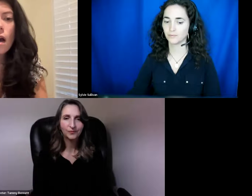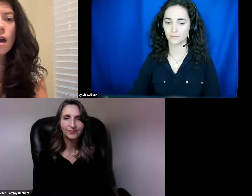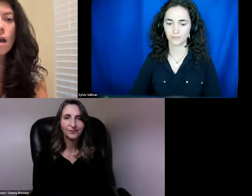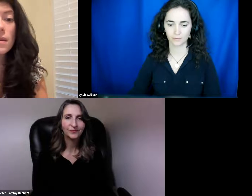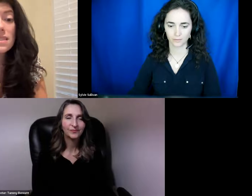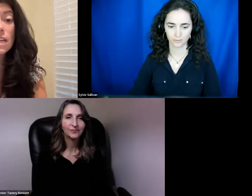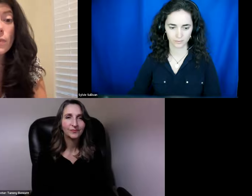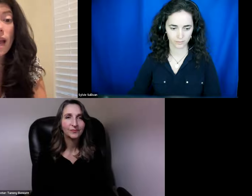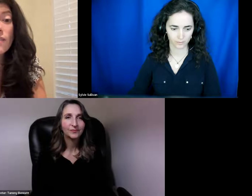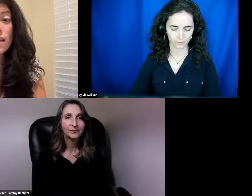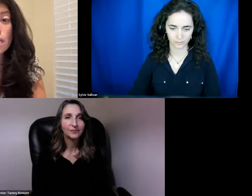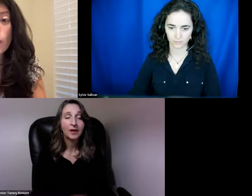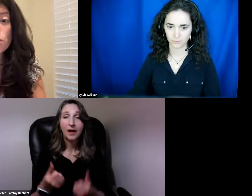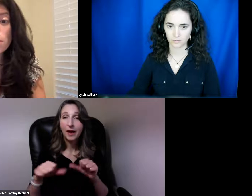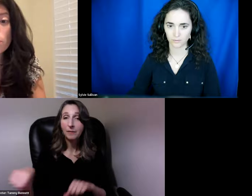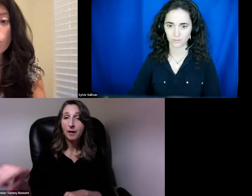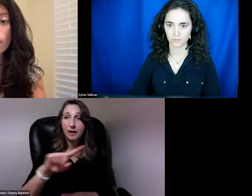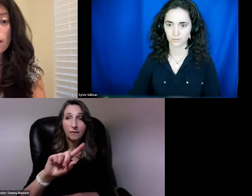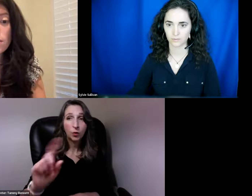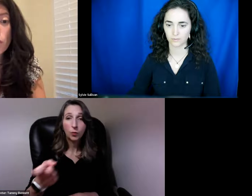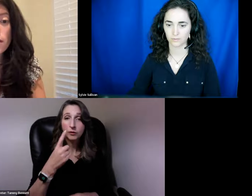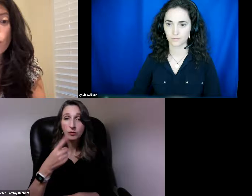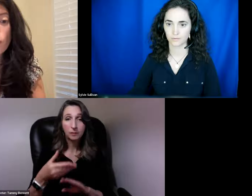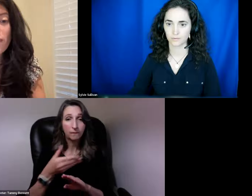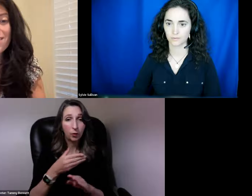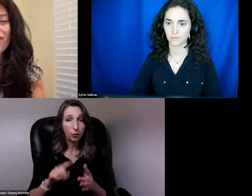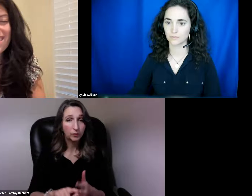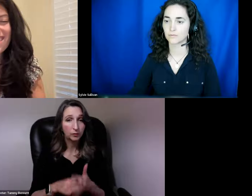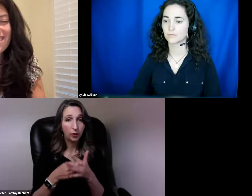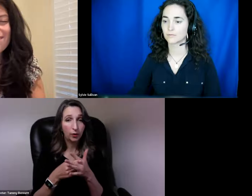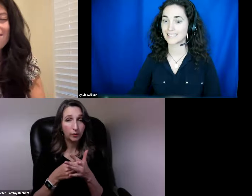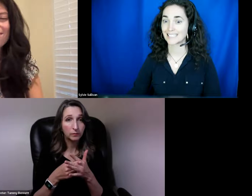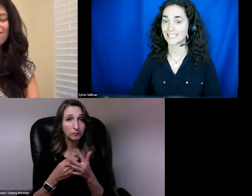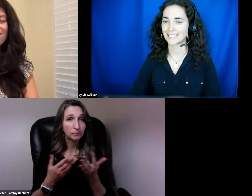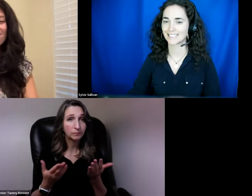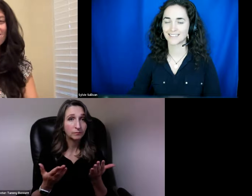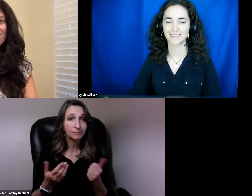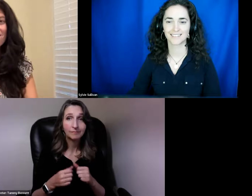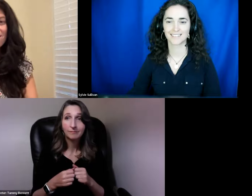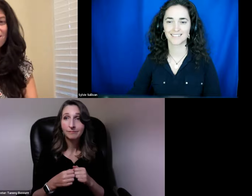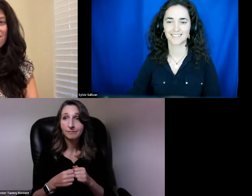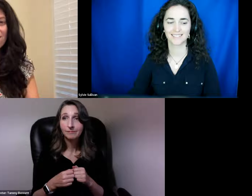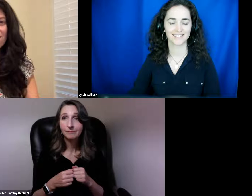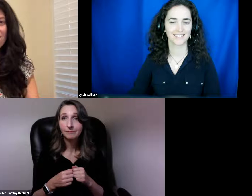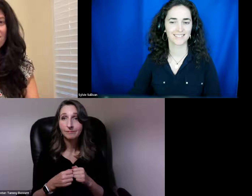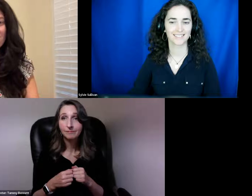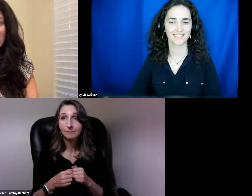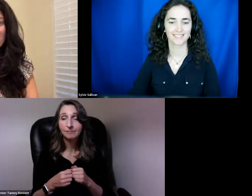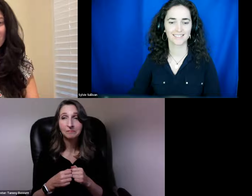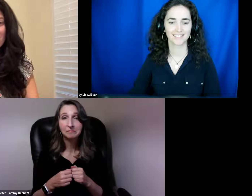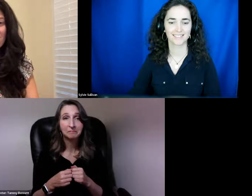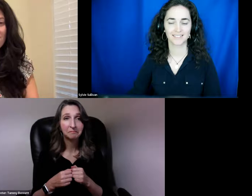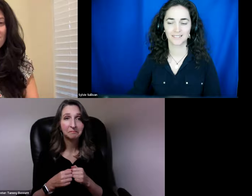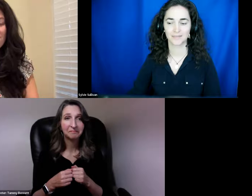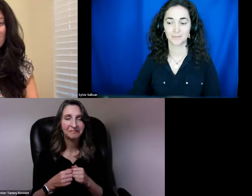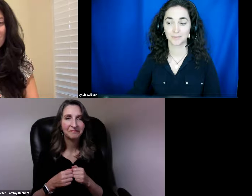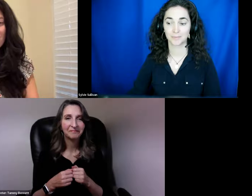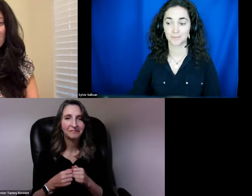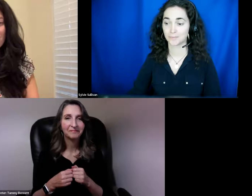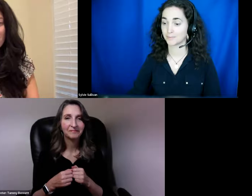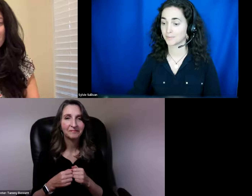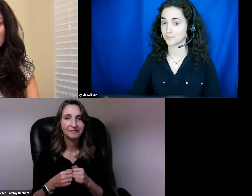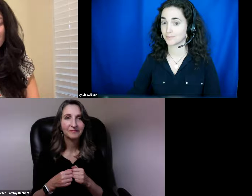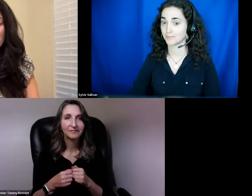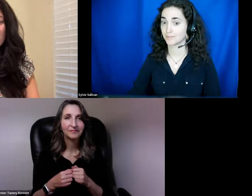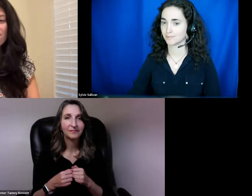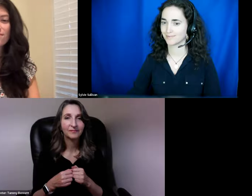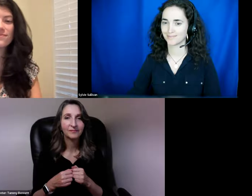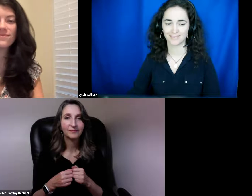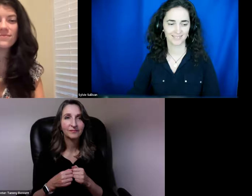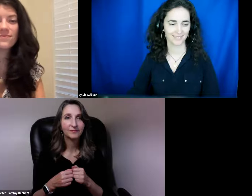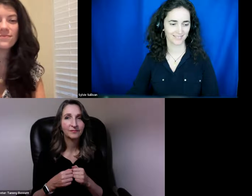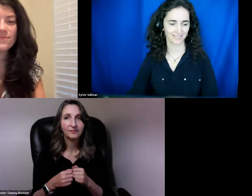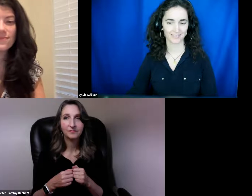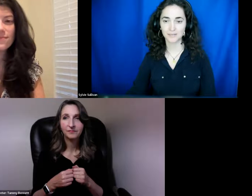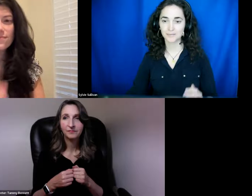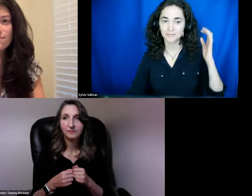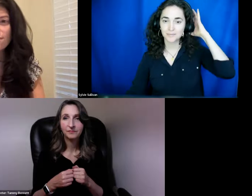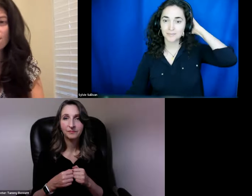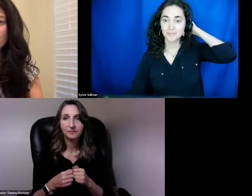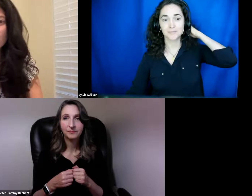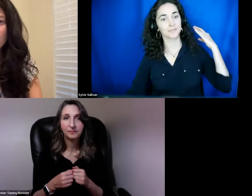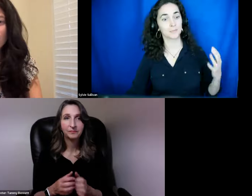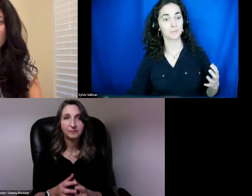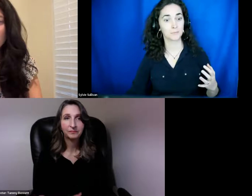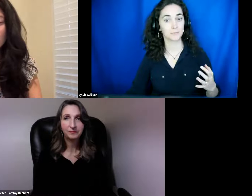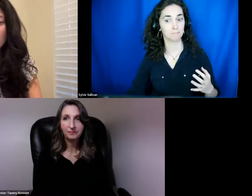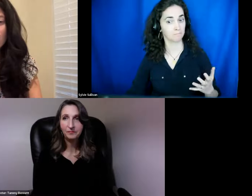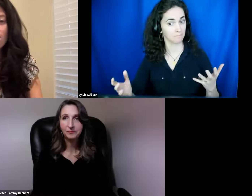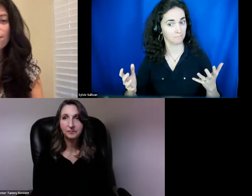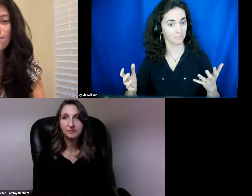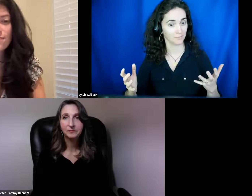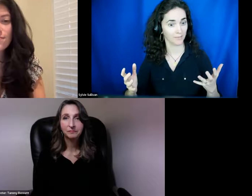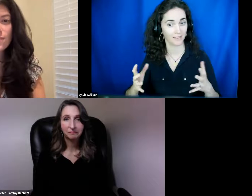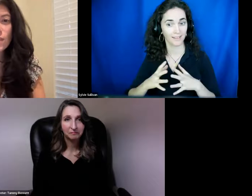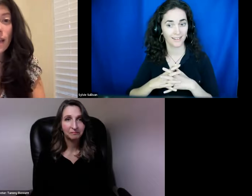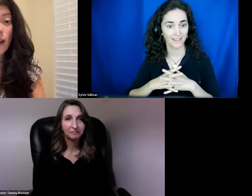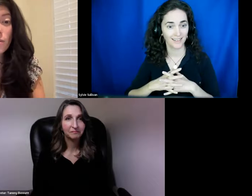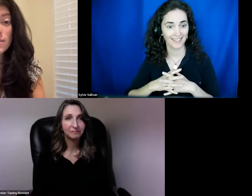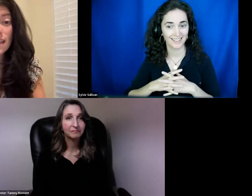Does anyone have any question before we get started with Sylvie?